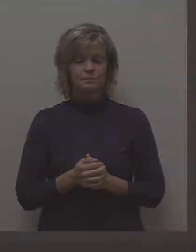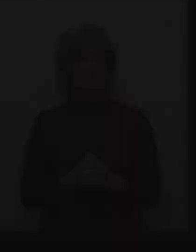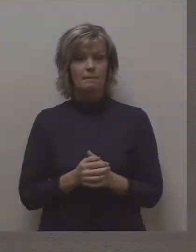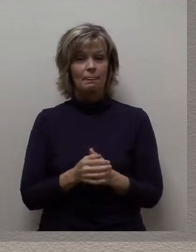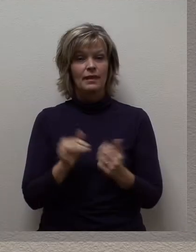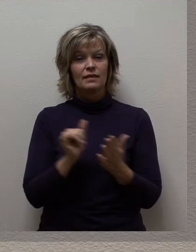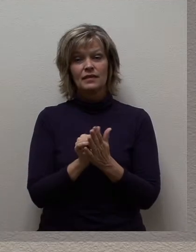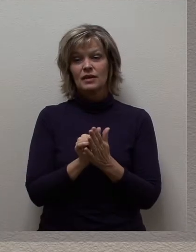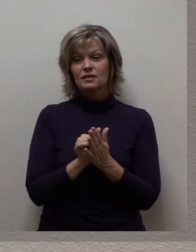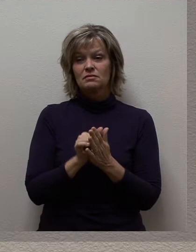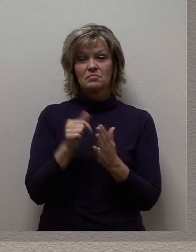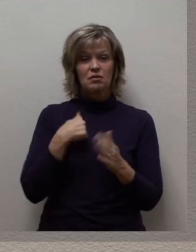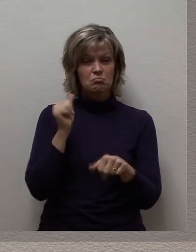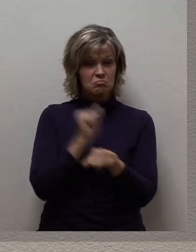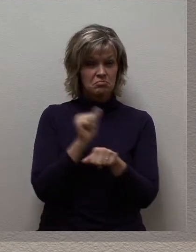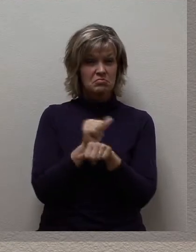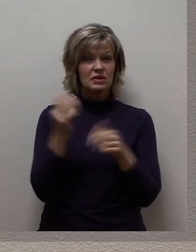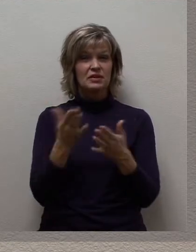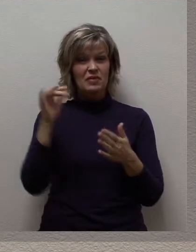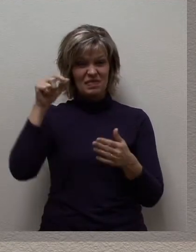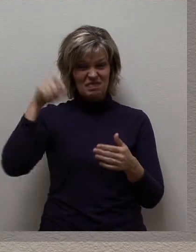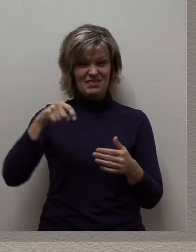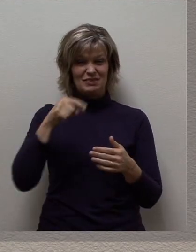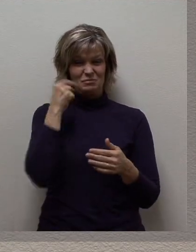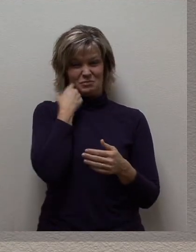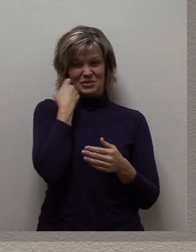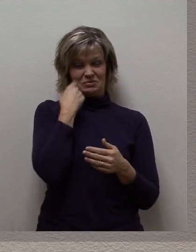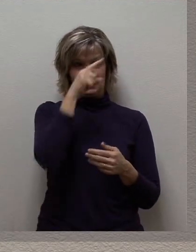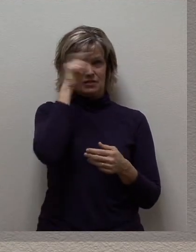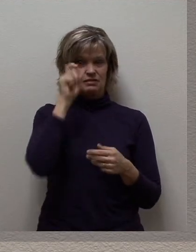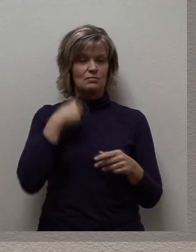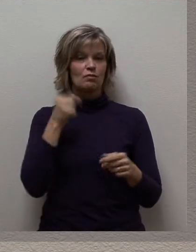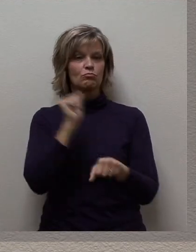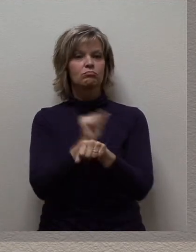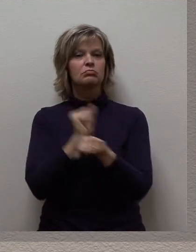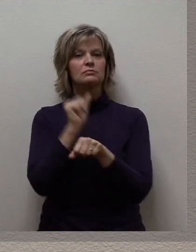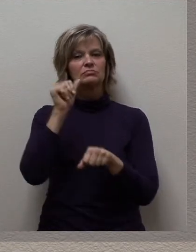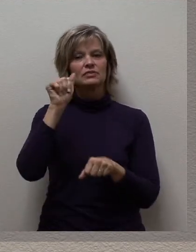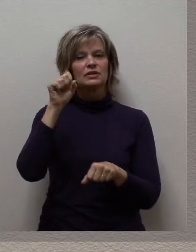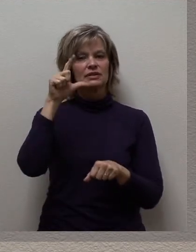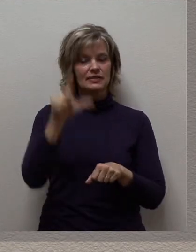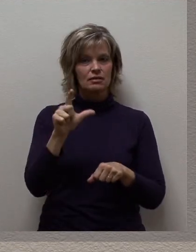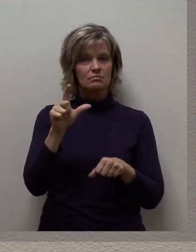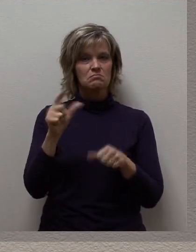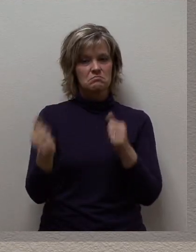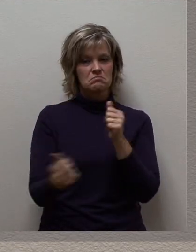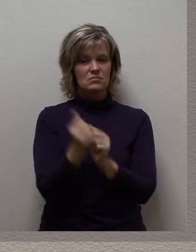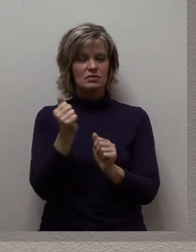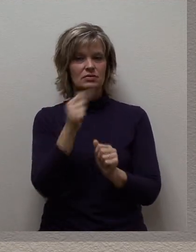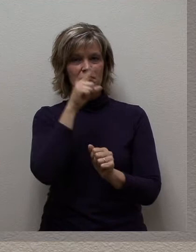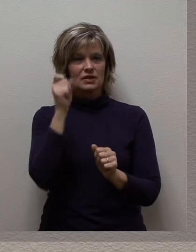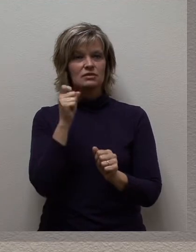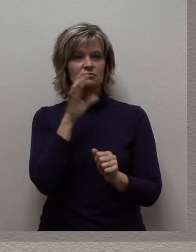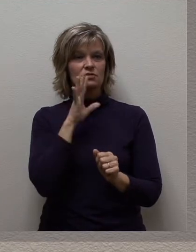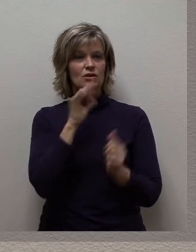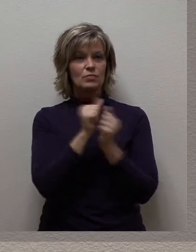In the events that I've been working in this summer, I basically have been using American Sign Language because I'm mostly speaking with,